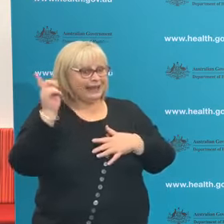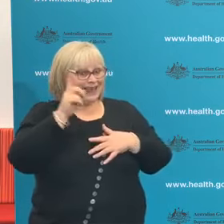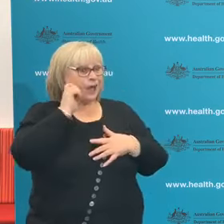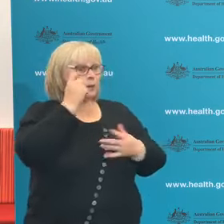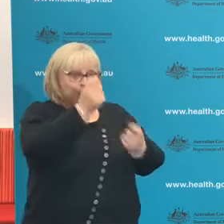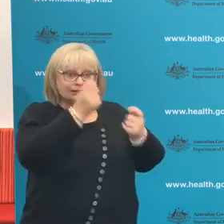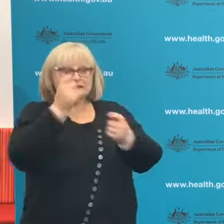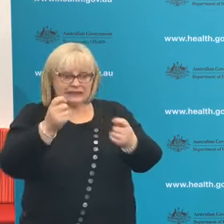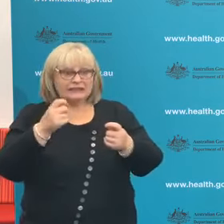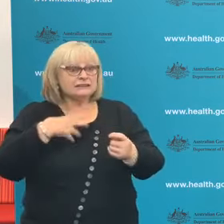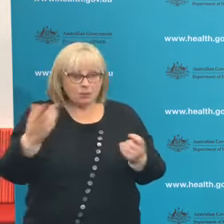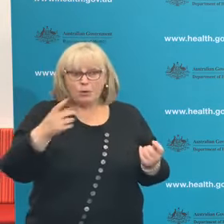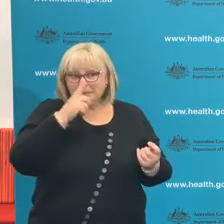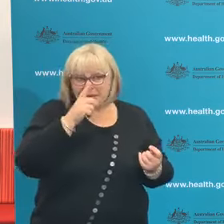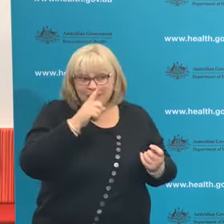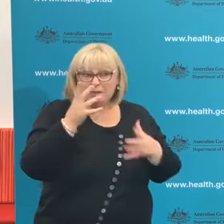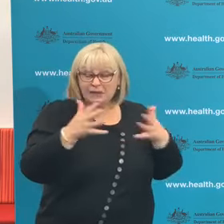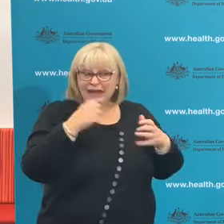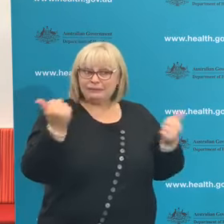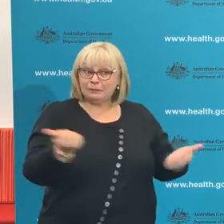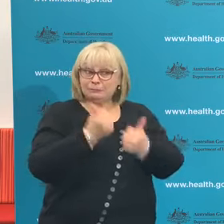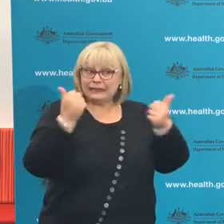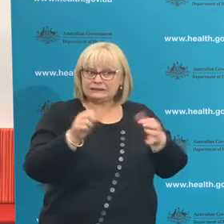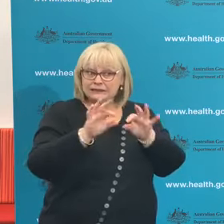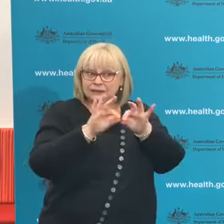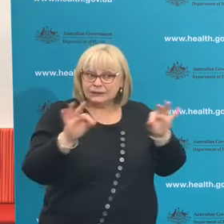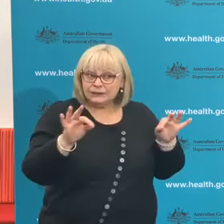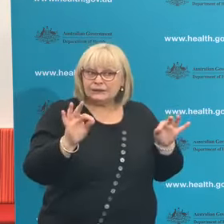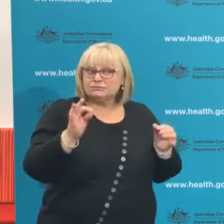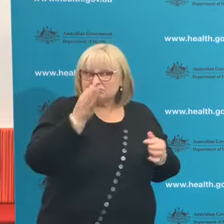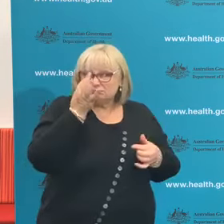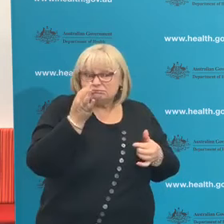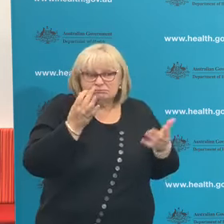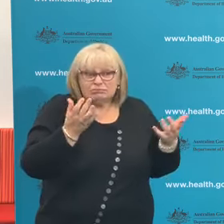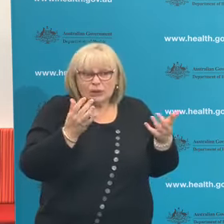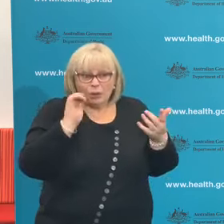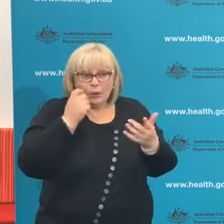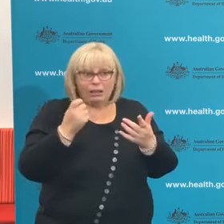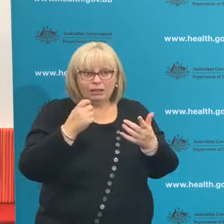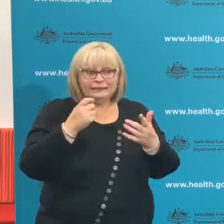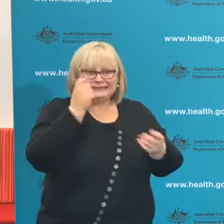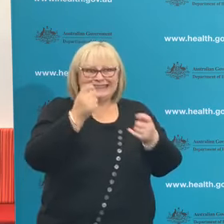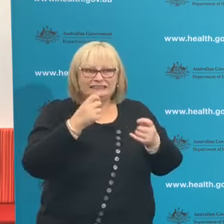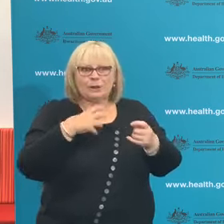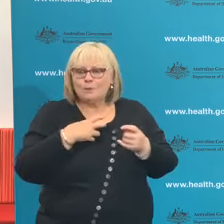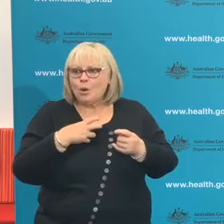And also, would you be considering testing either children or elderly people as part of this expansion? What was the last bit?